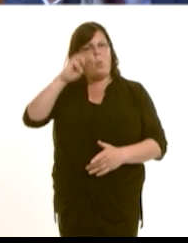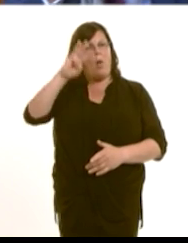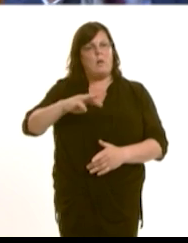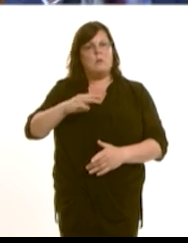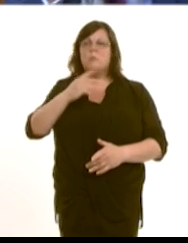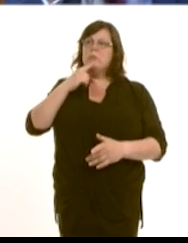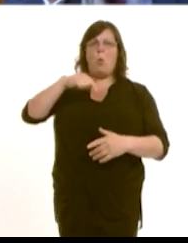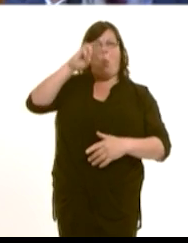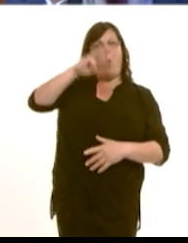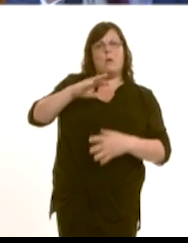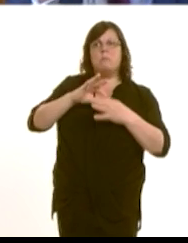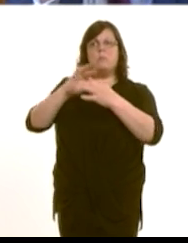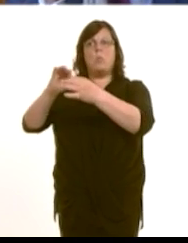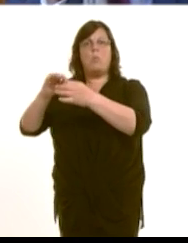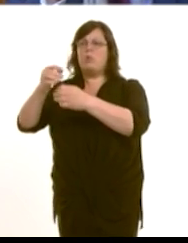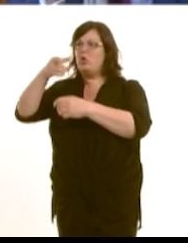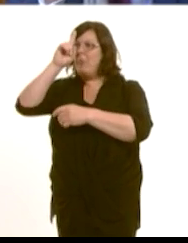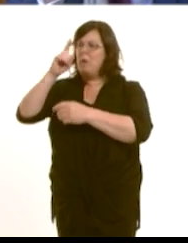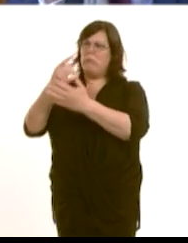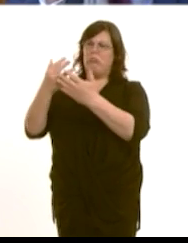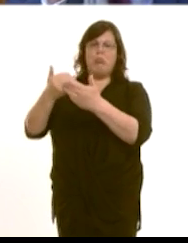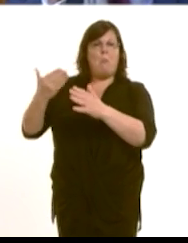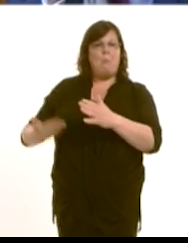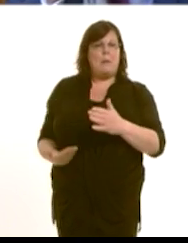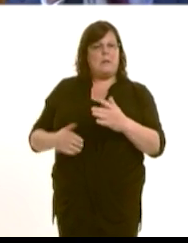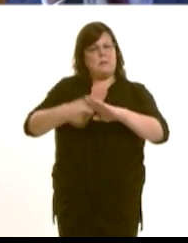Germany is a major investor in the Welsh economy, we have good relationships with German commercial